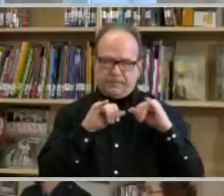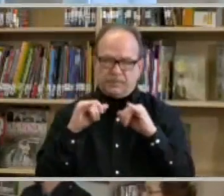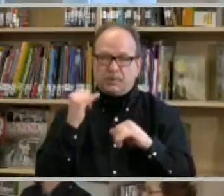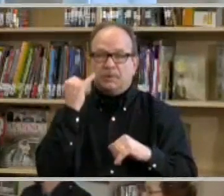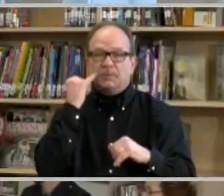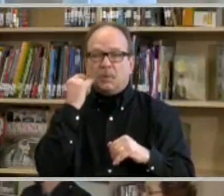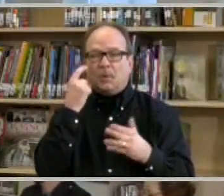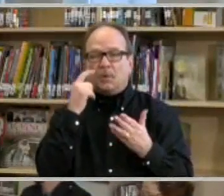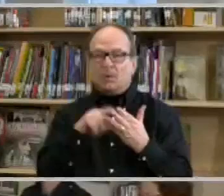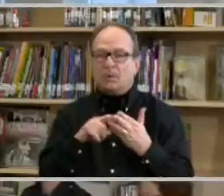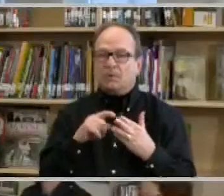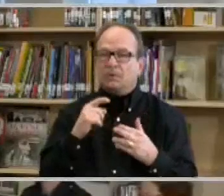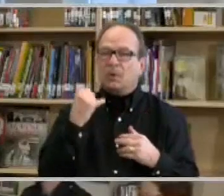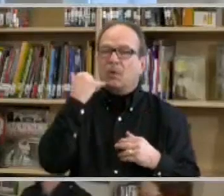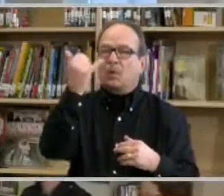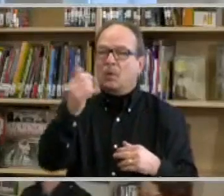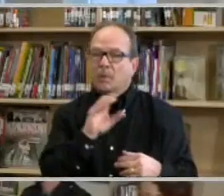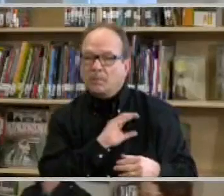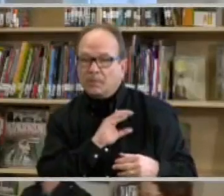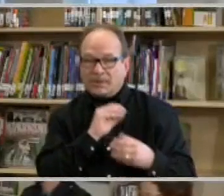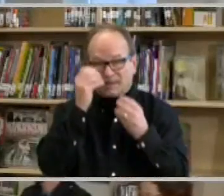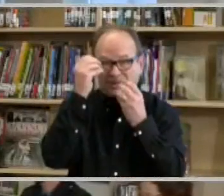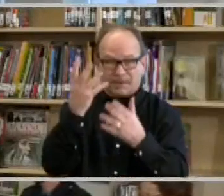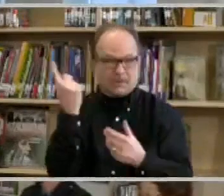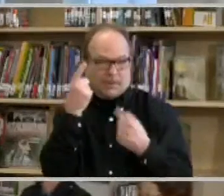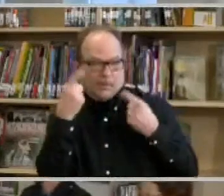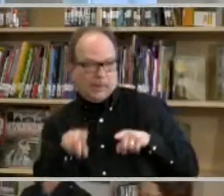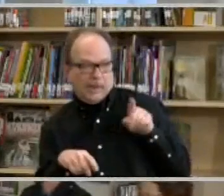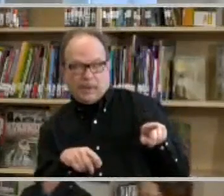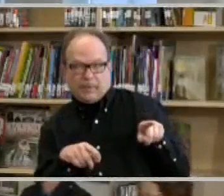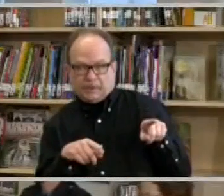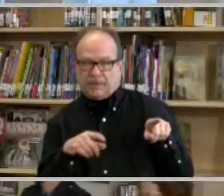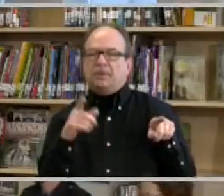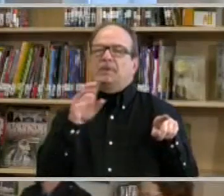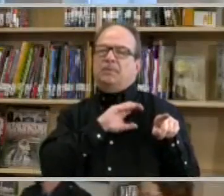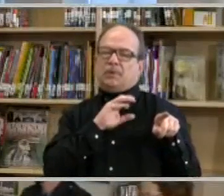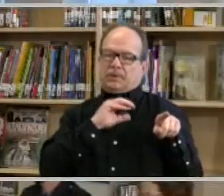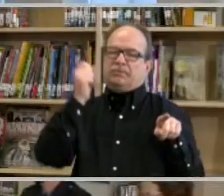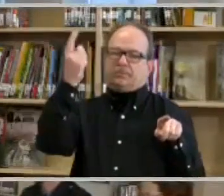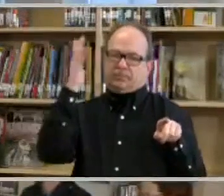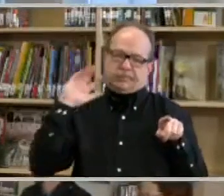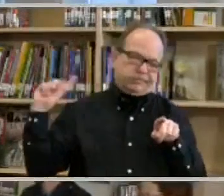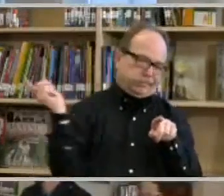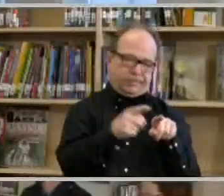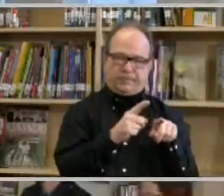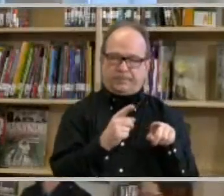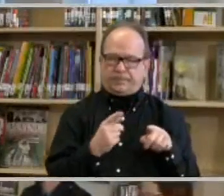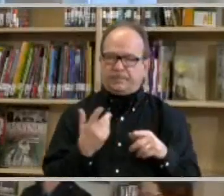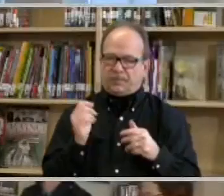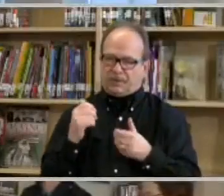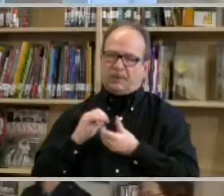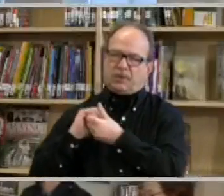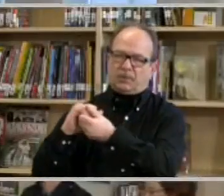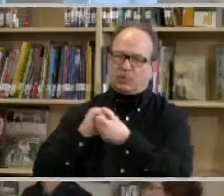THEMSELVES AND CALLING THE POLICE AND REPORTING WHEREVER THERE ARE TROUBLE SPOTS SO THOSE ARE THE THINGS THAT I FOUND TO BE REALLY USEFUL.